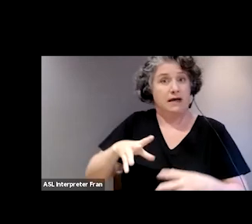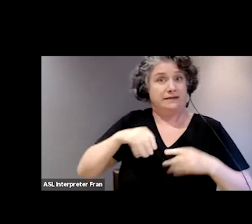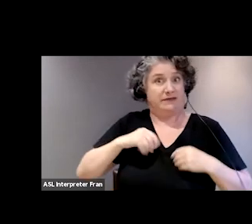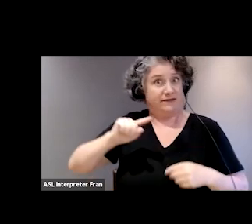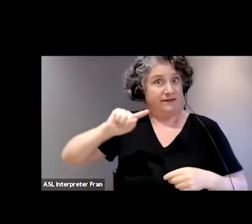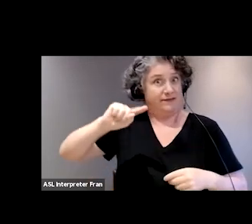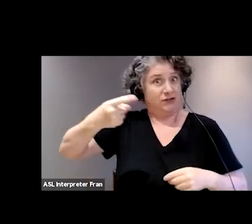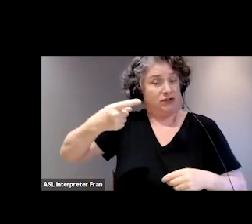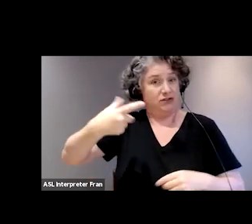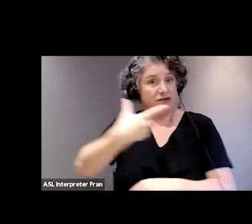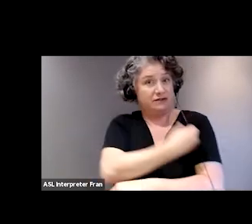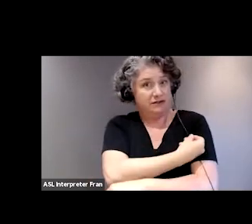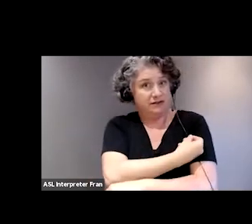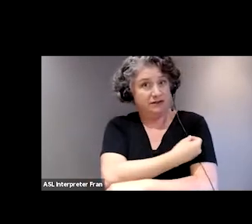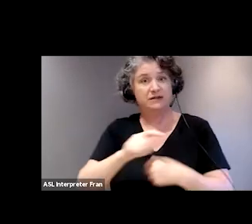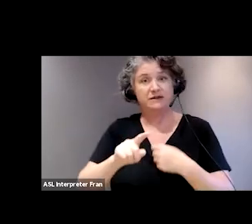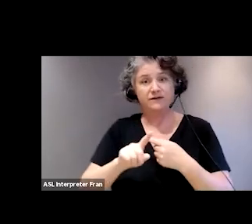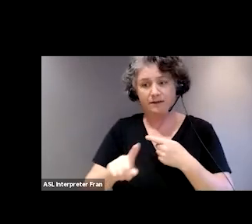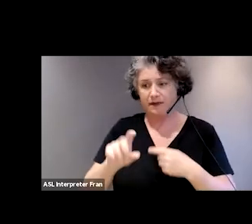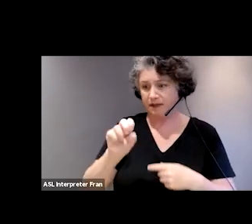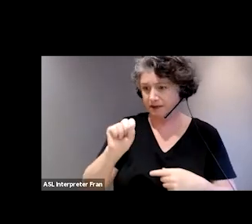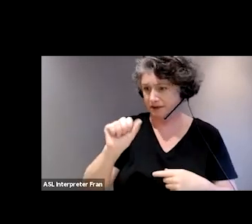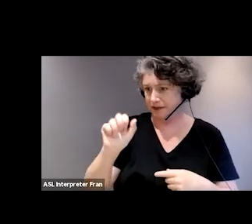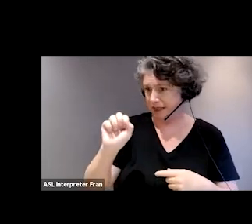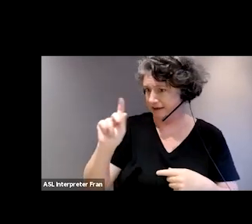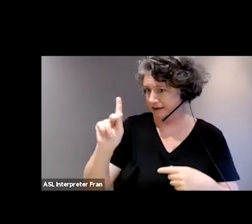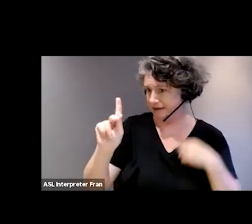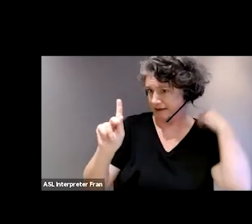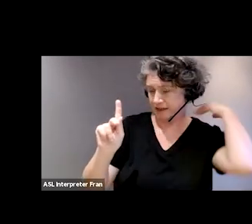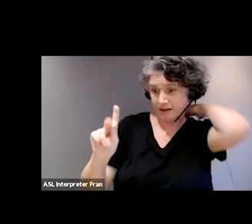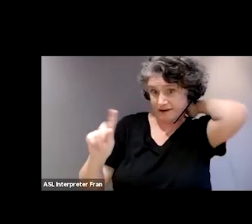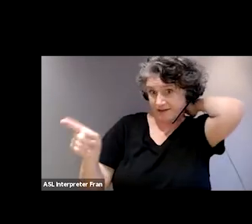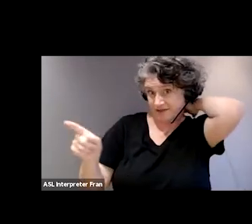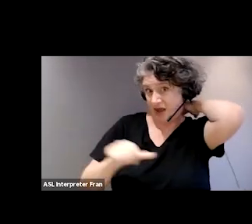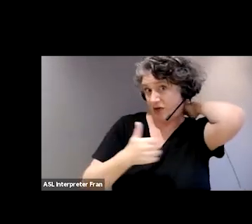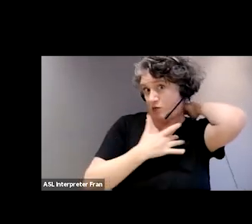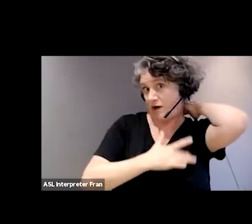this time. Any questions, anybody? » Yes, hi.